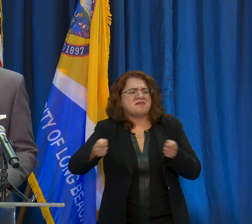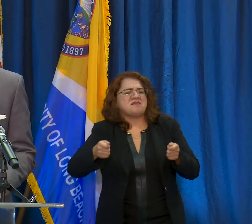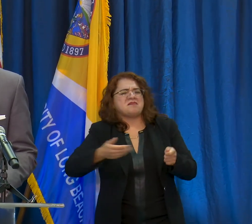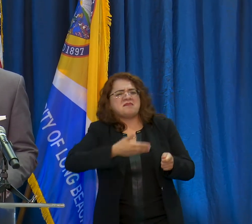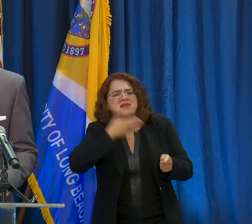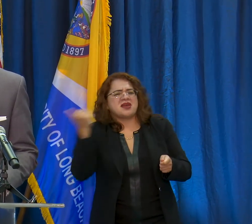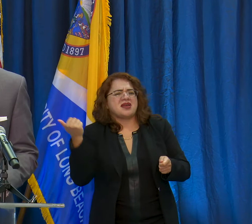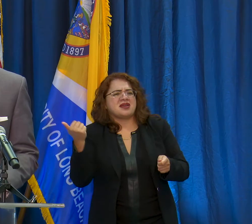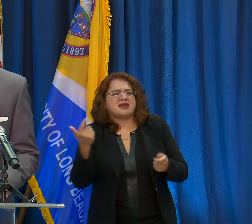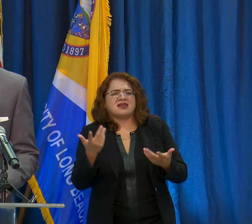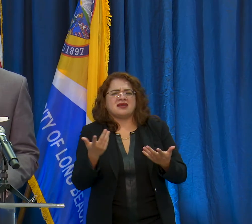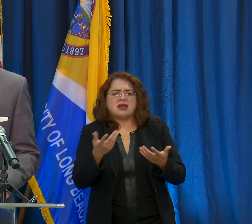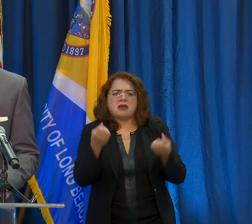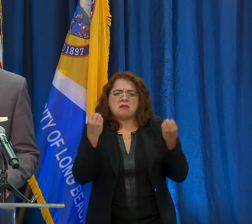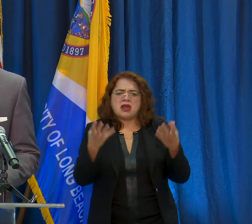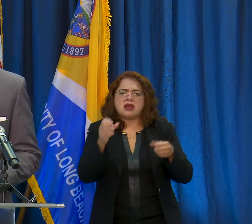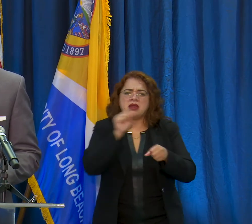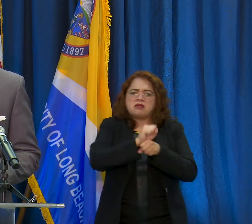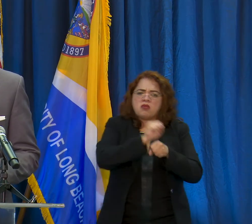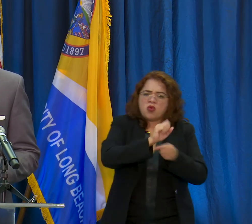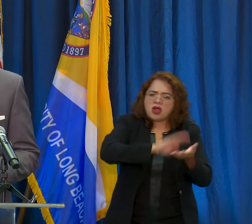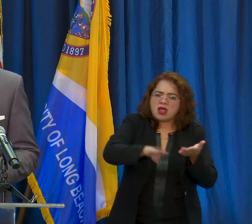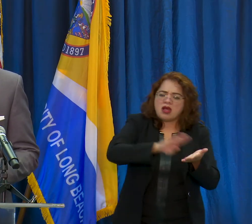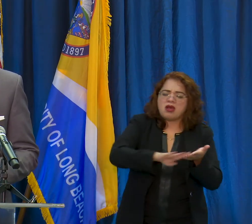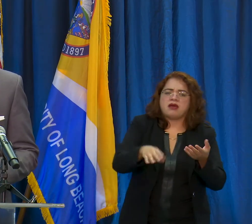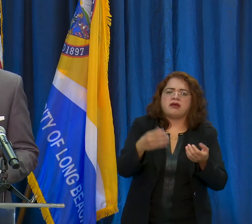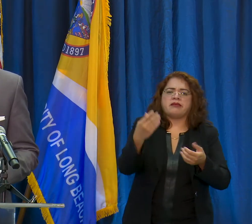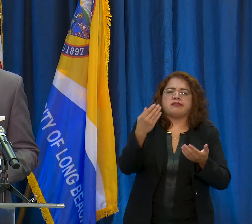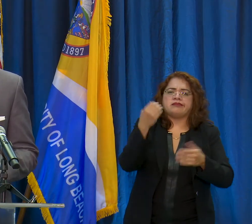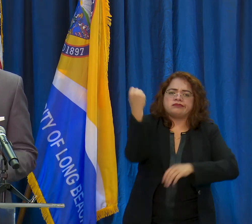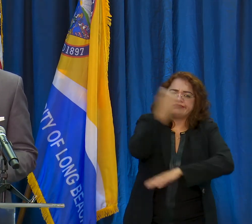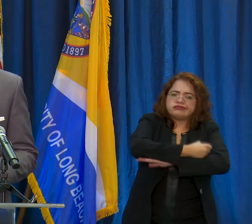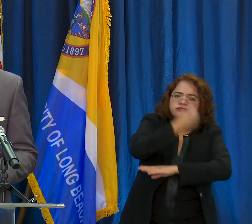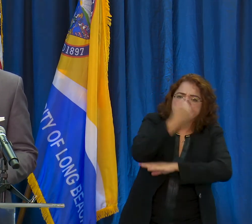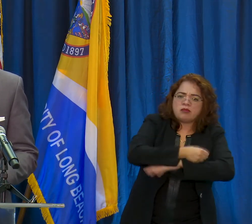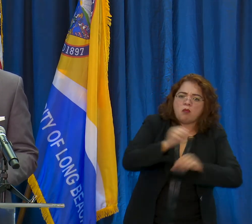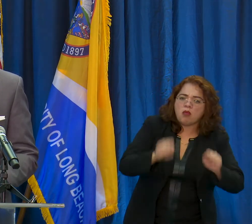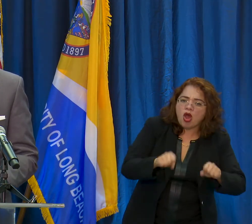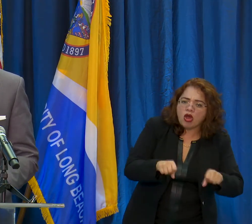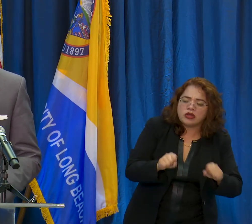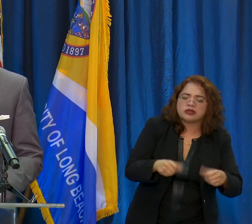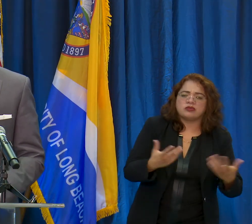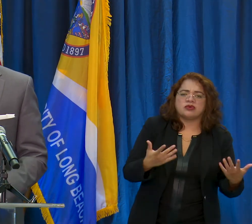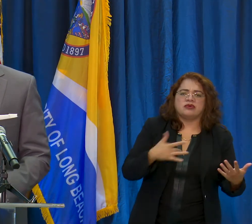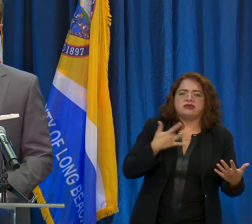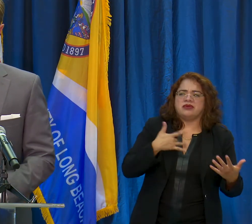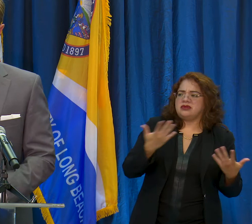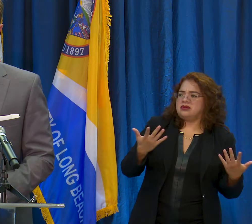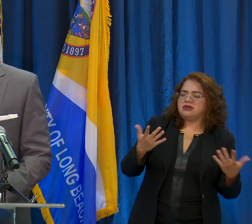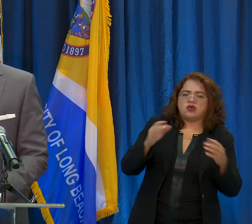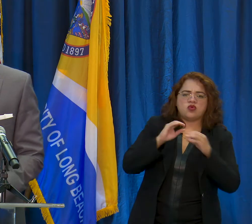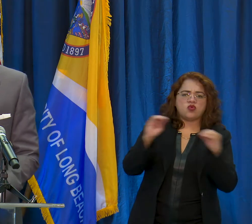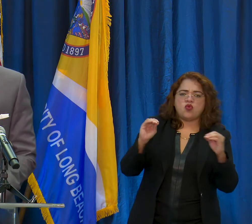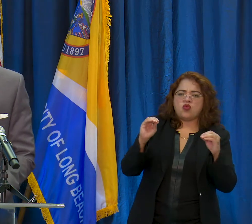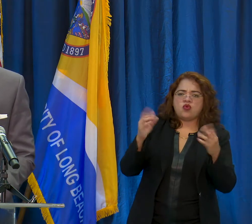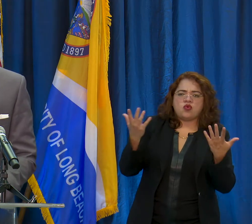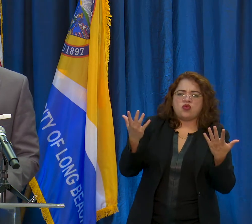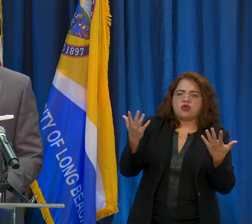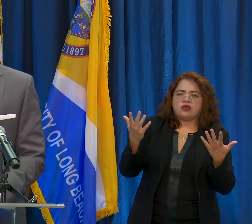product loss, employee layoffs and potential business closures. Do you feel the city is addressing the economic needs of full-service